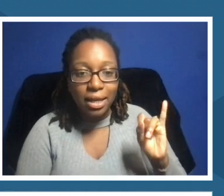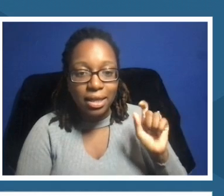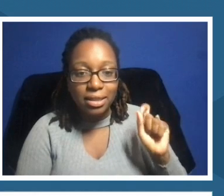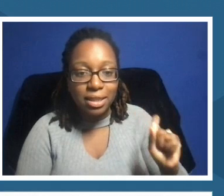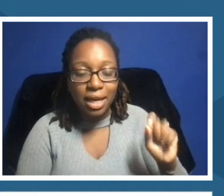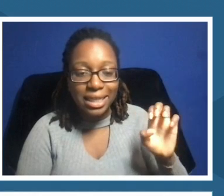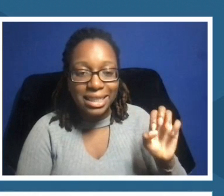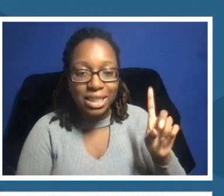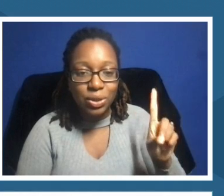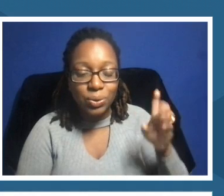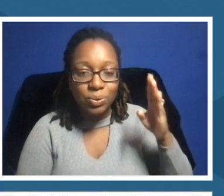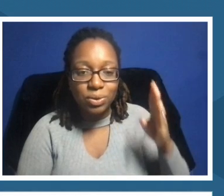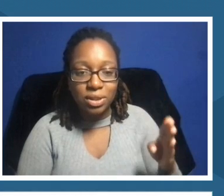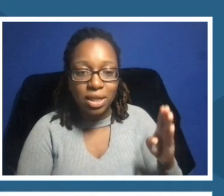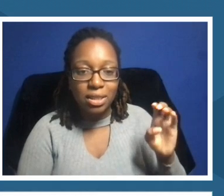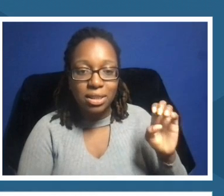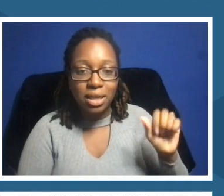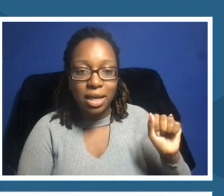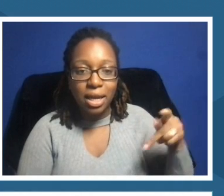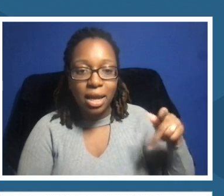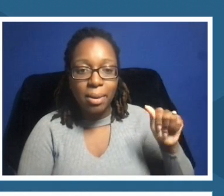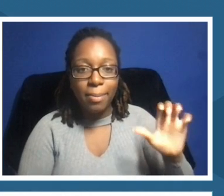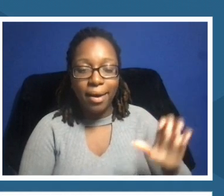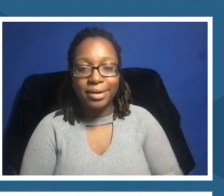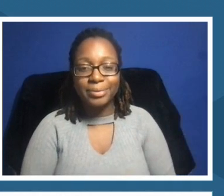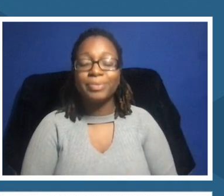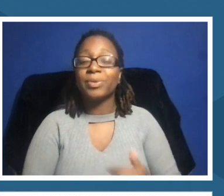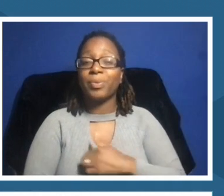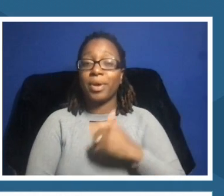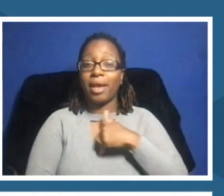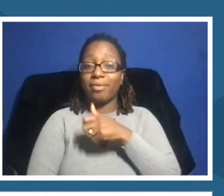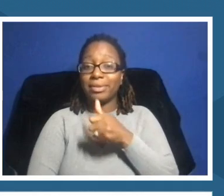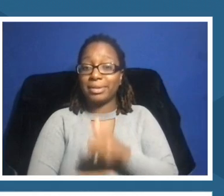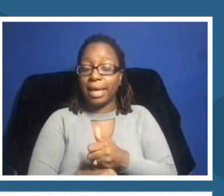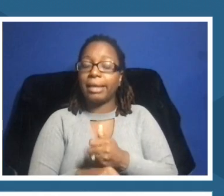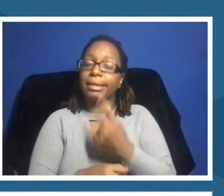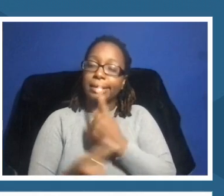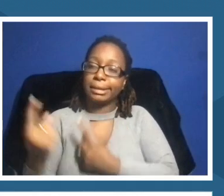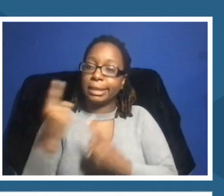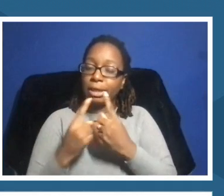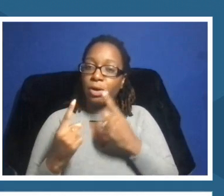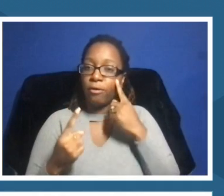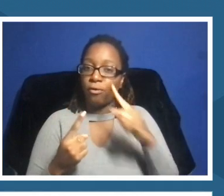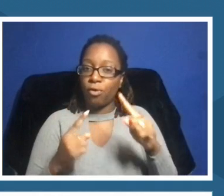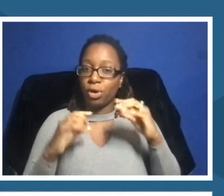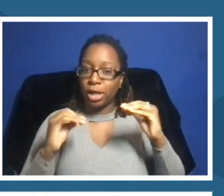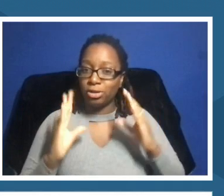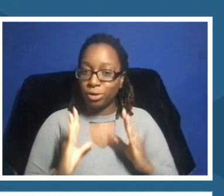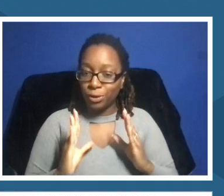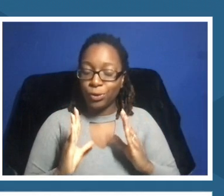collections for the series designed with the educator in mind to build knowledge